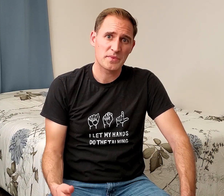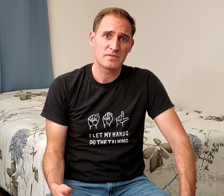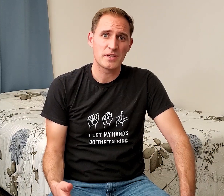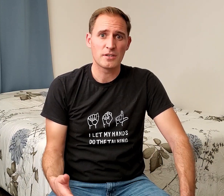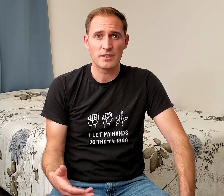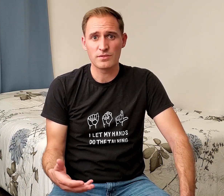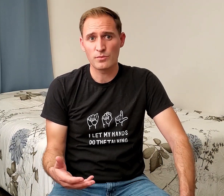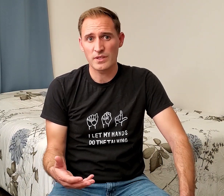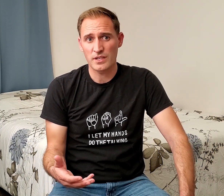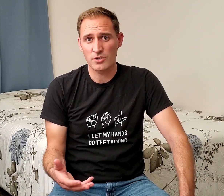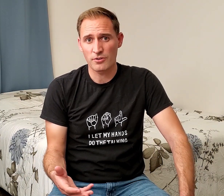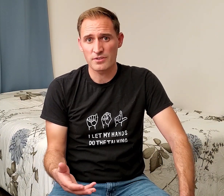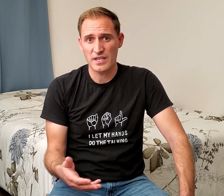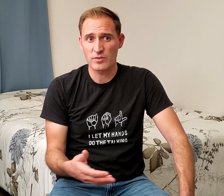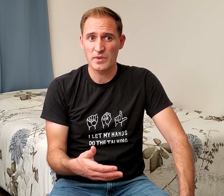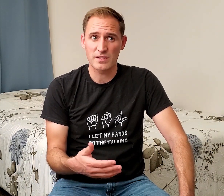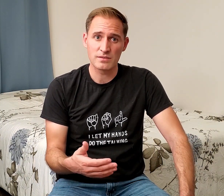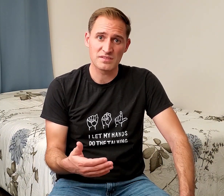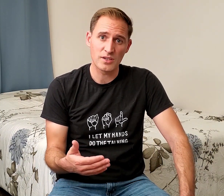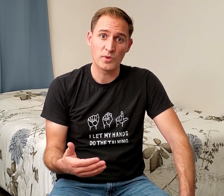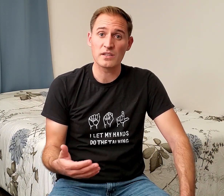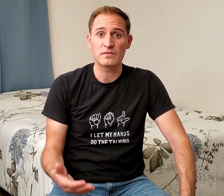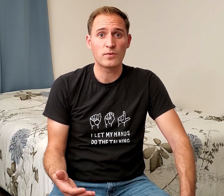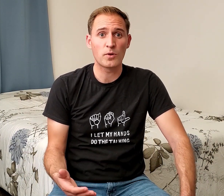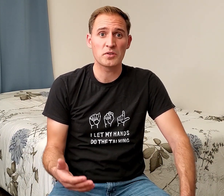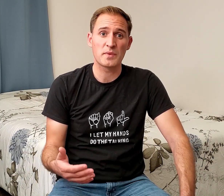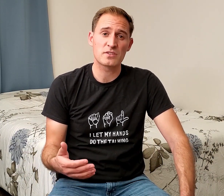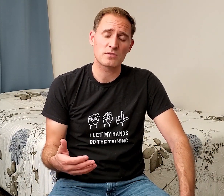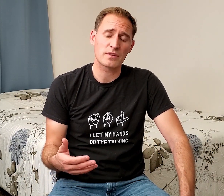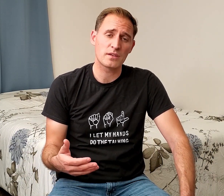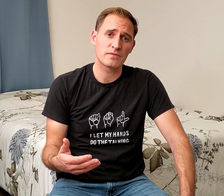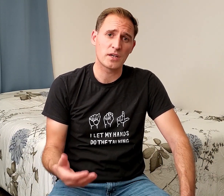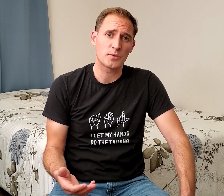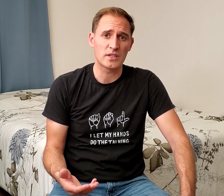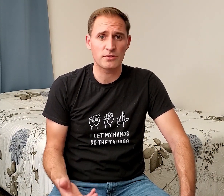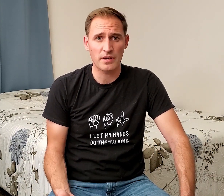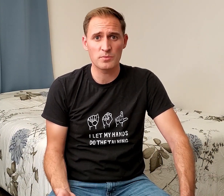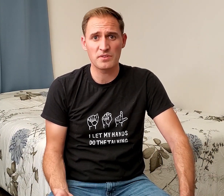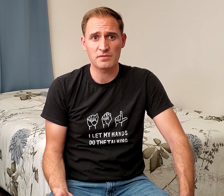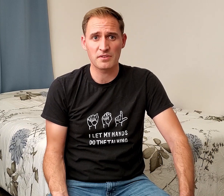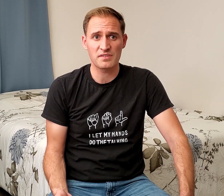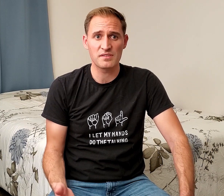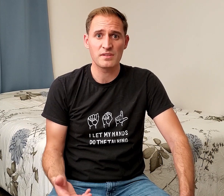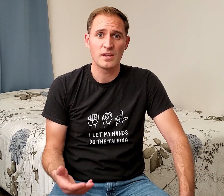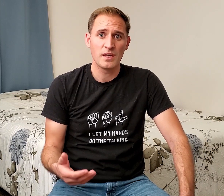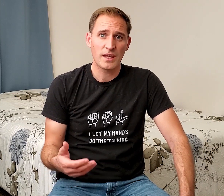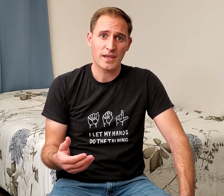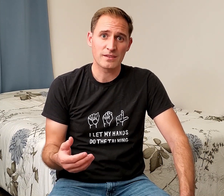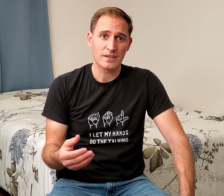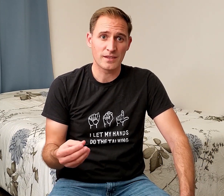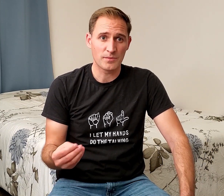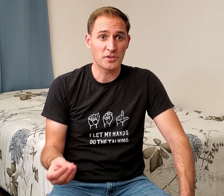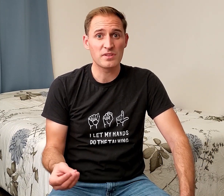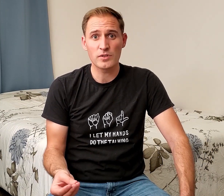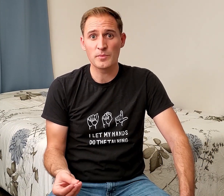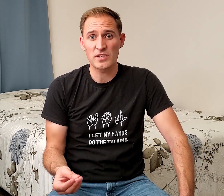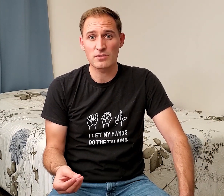this video I do want to encourage everybody to stay well and informed, make sure that you're following credible sources and most of all make sure that